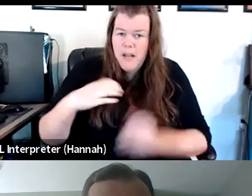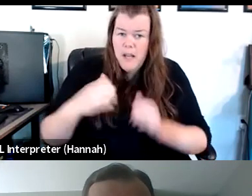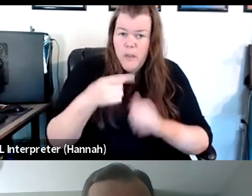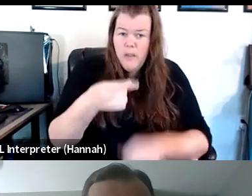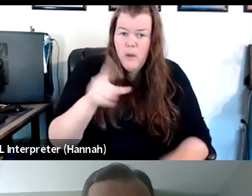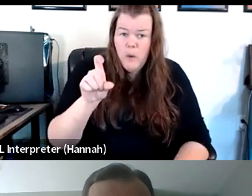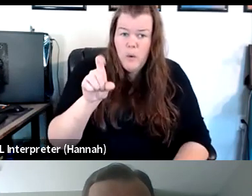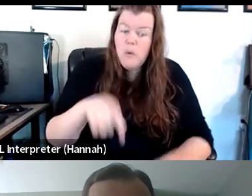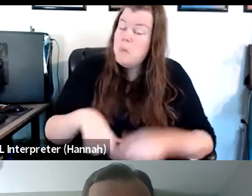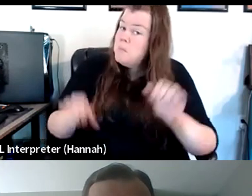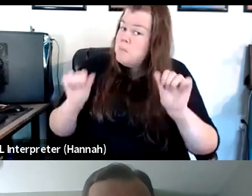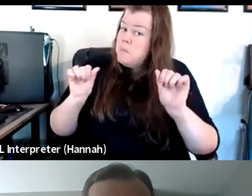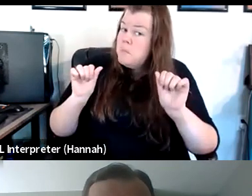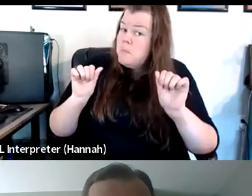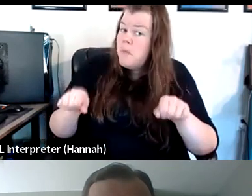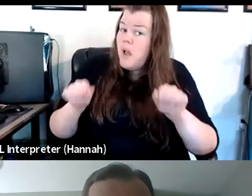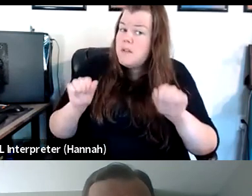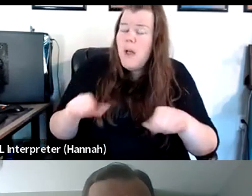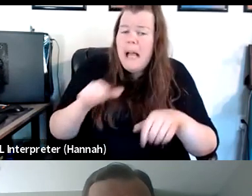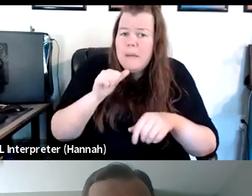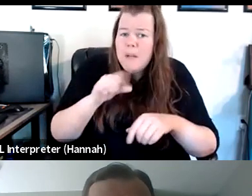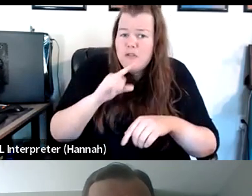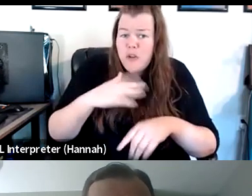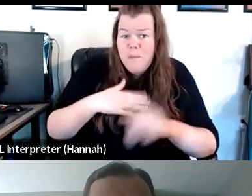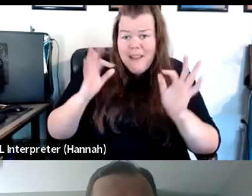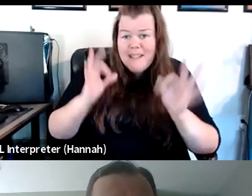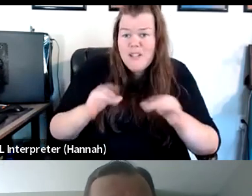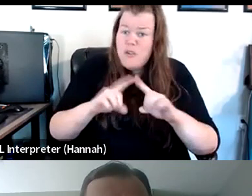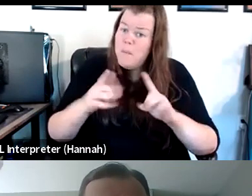Perhaps. I'm not sure that that's my decision to make but I'm happy to ask